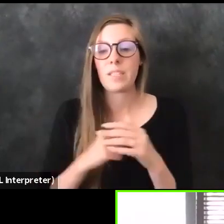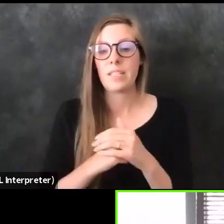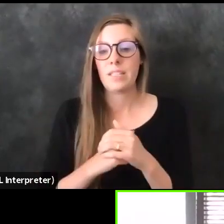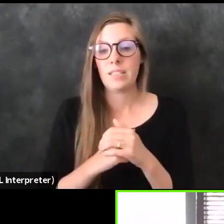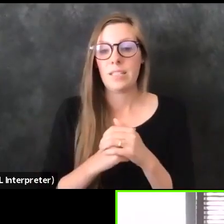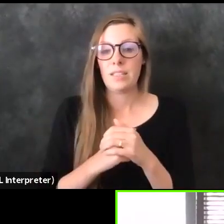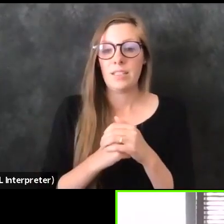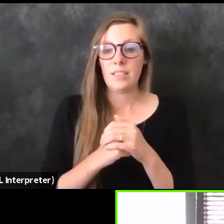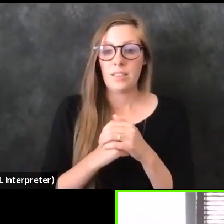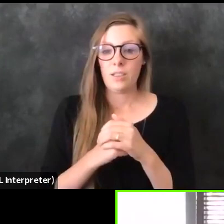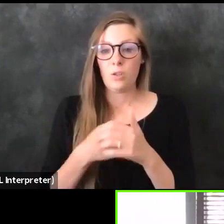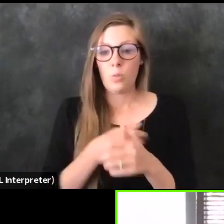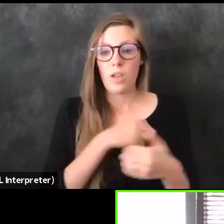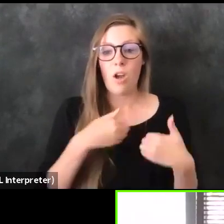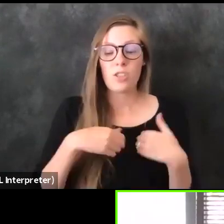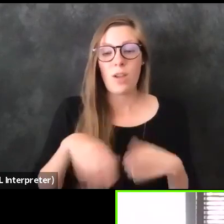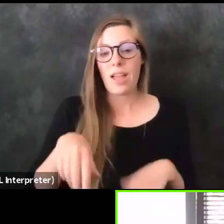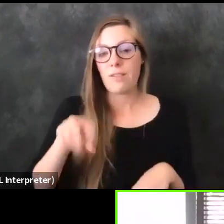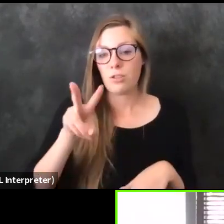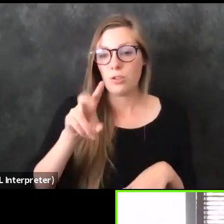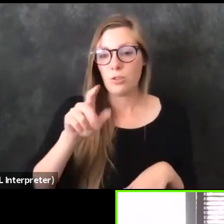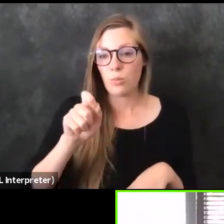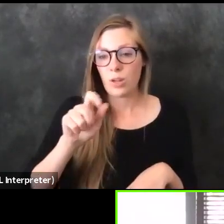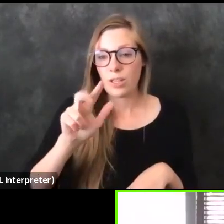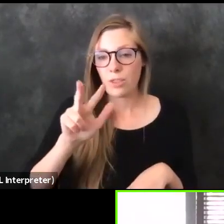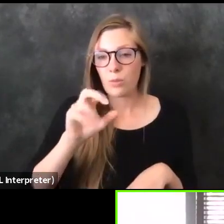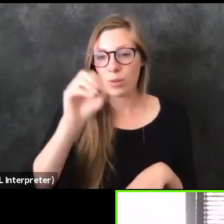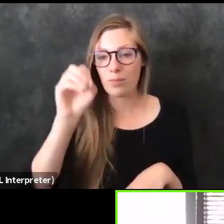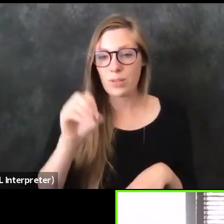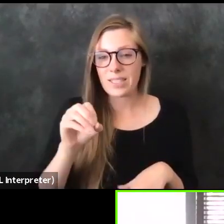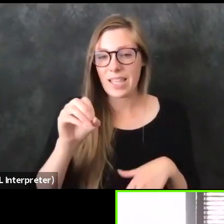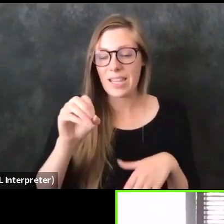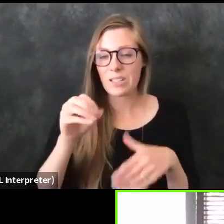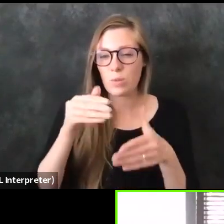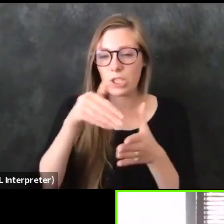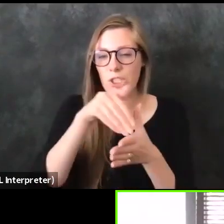Index is two point three percent, which is just on the cusp of the yellow tier.